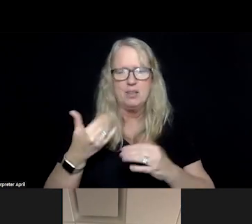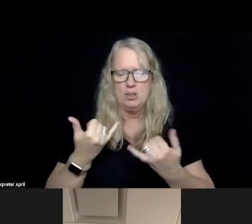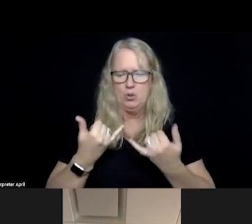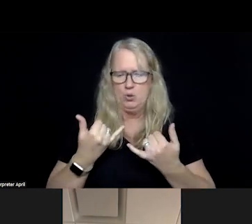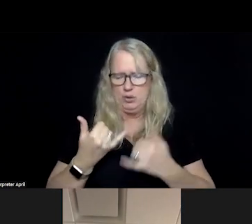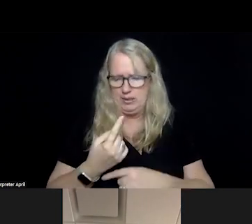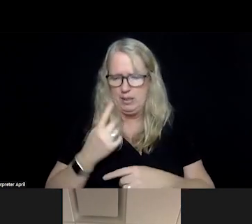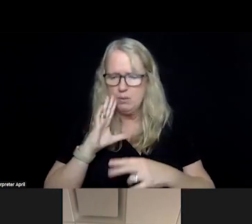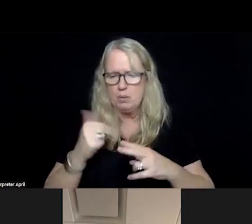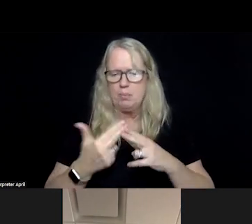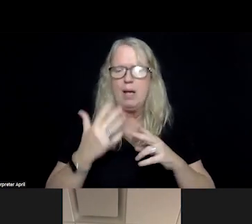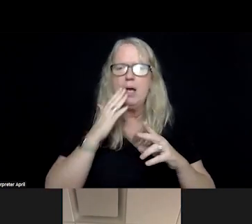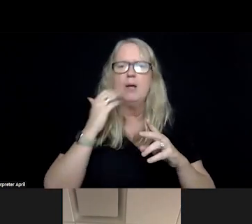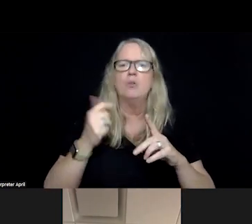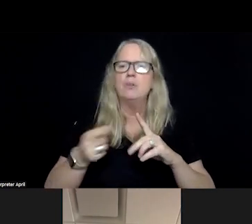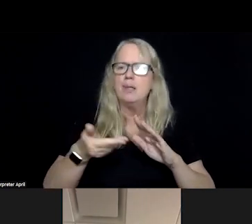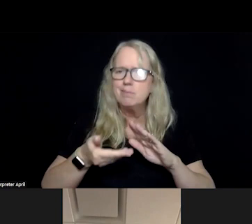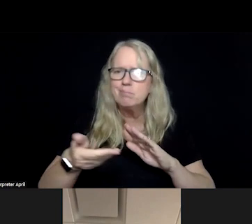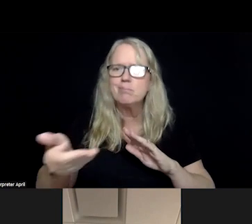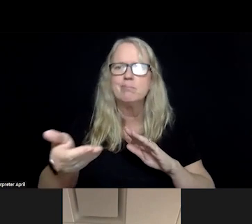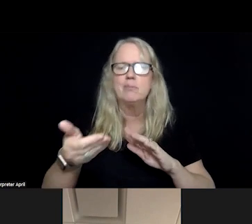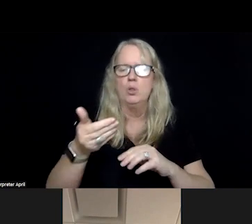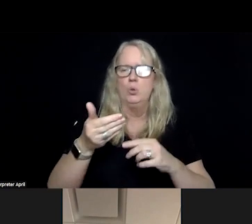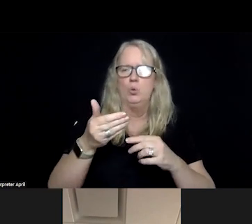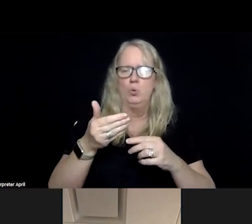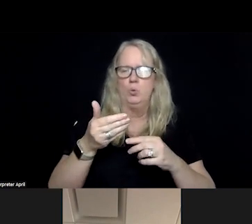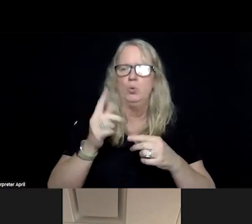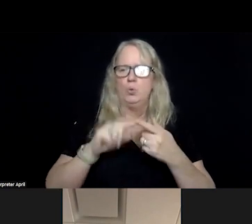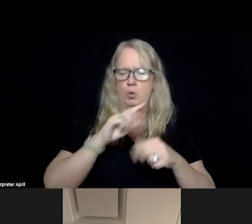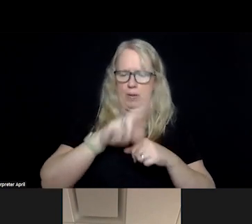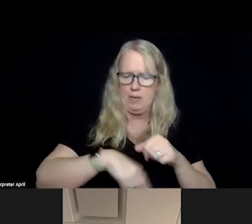ABOUT EXTENDING AN INVITATION TO THE NATIONAL EMERGENCY NUMBER